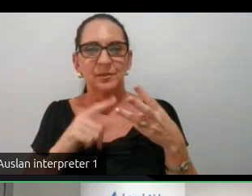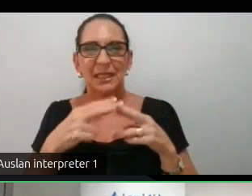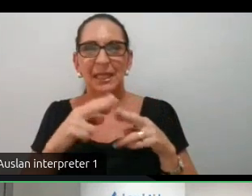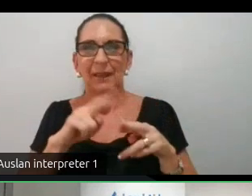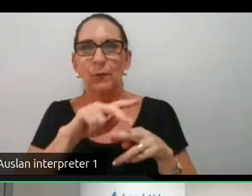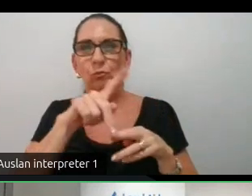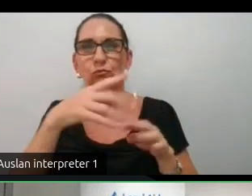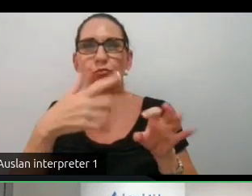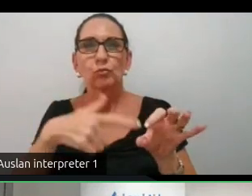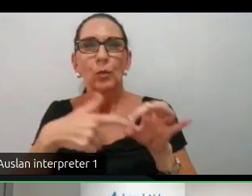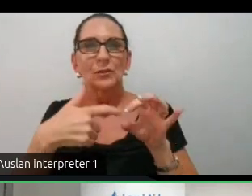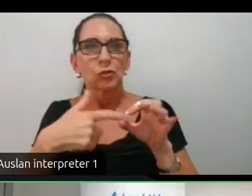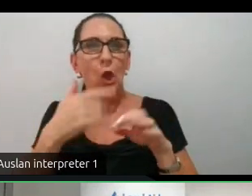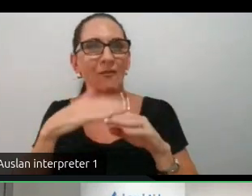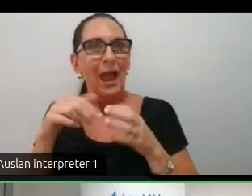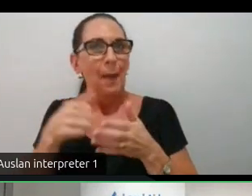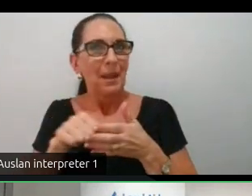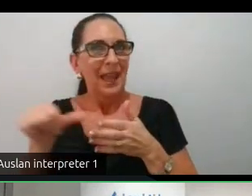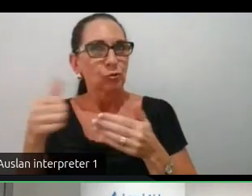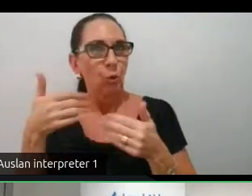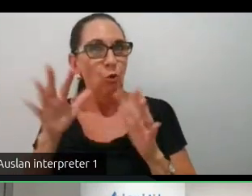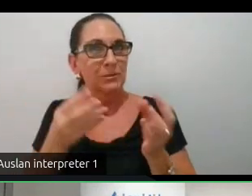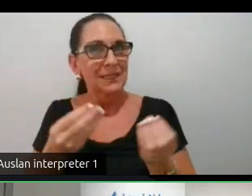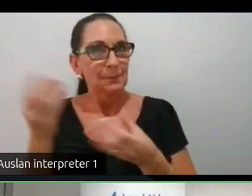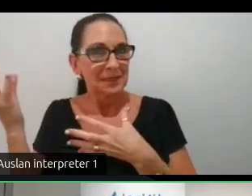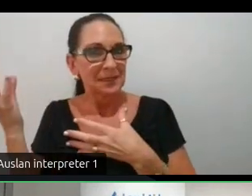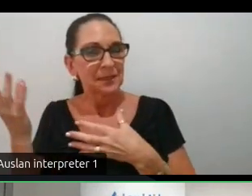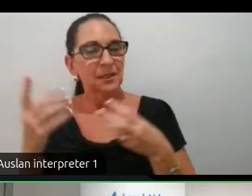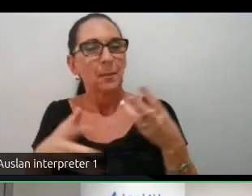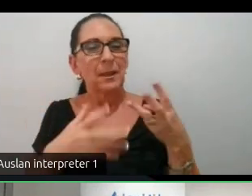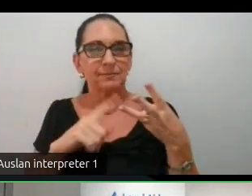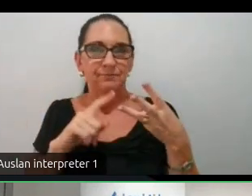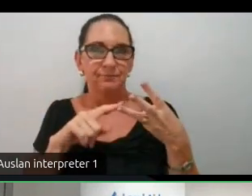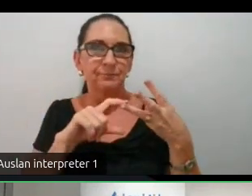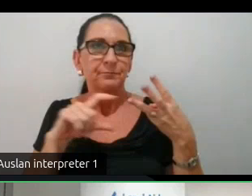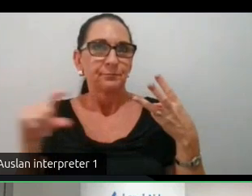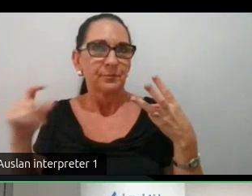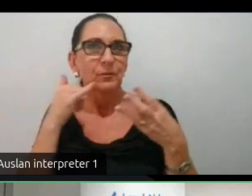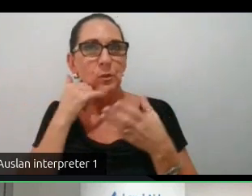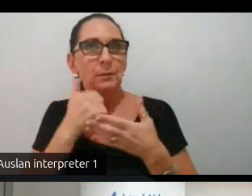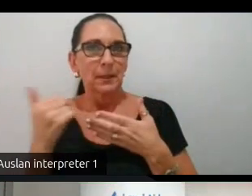have questions about an application for legal aid that's already been submitted. That's the 1300 383